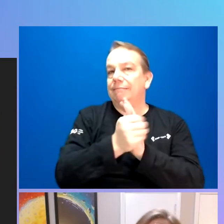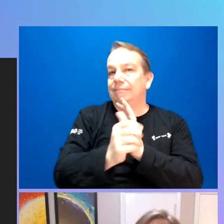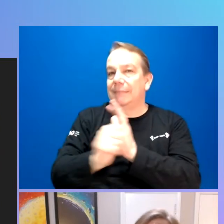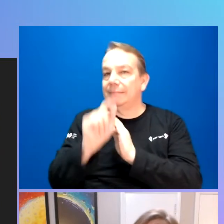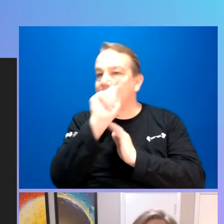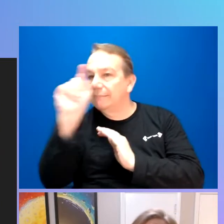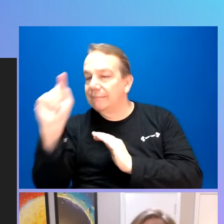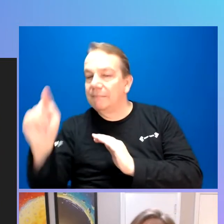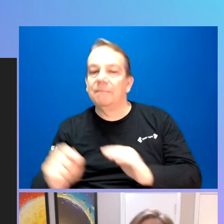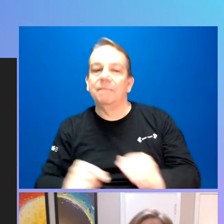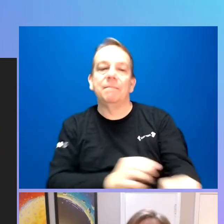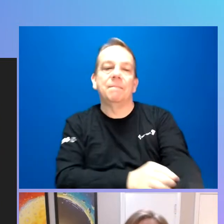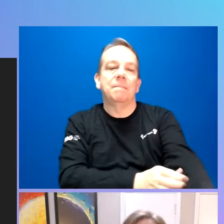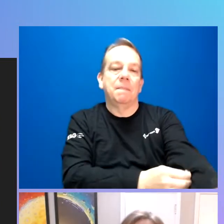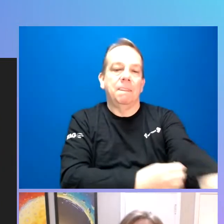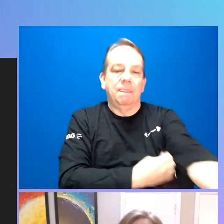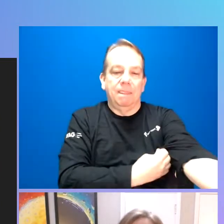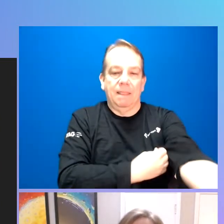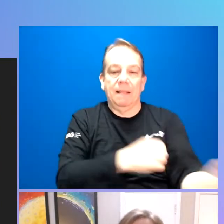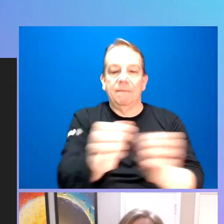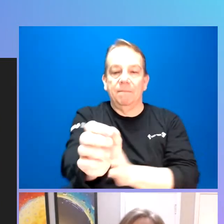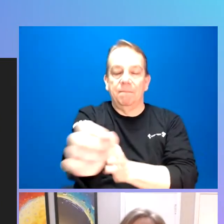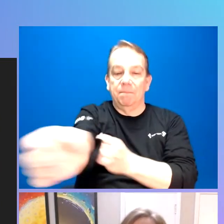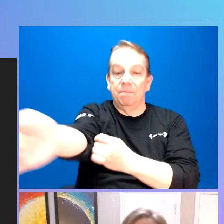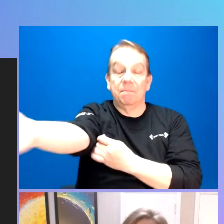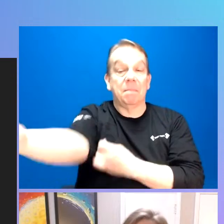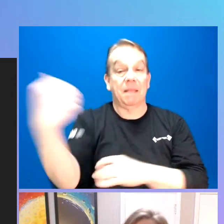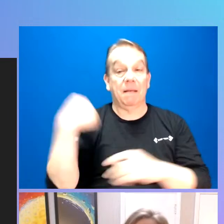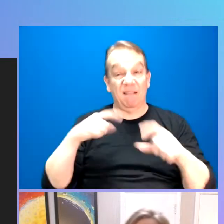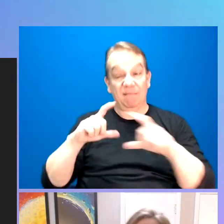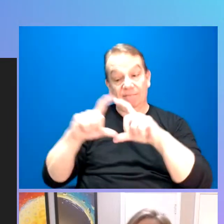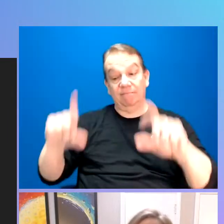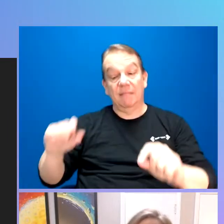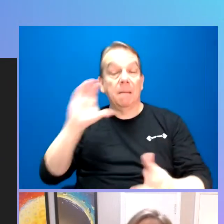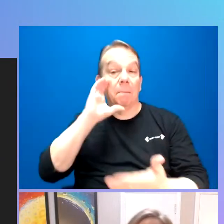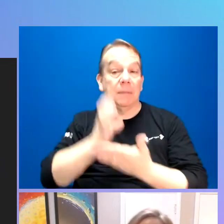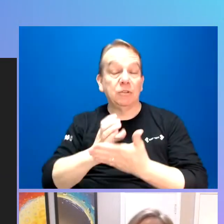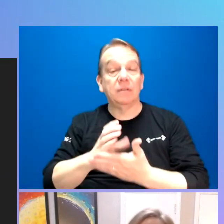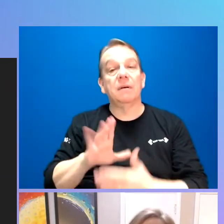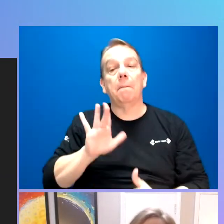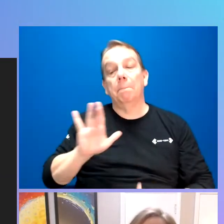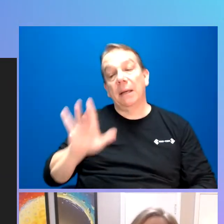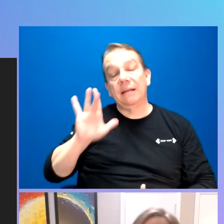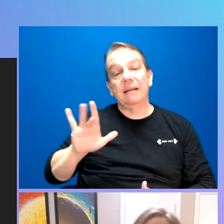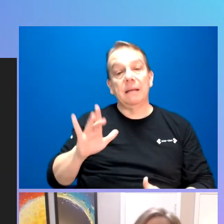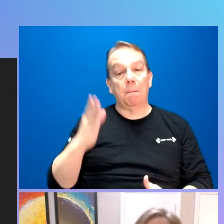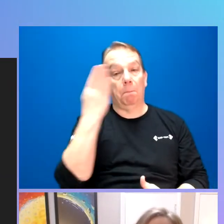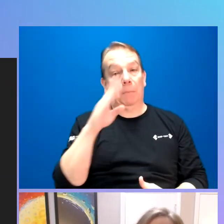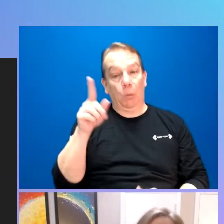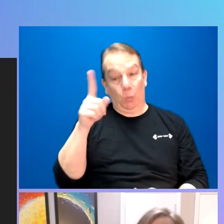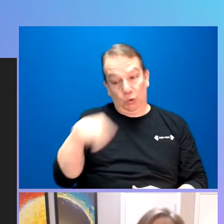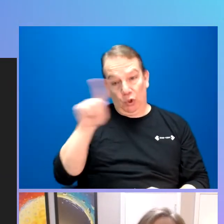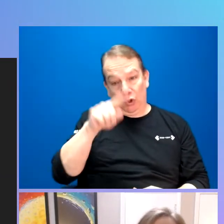instance, here I have a picture of a button. It's a blue circle and it has a white downward